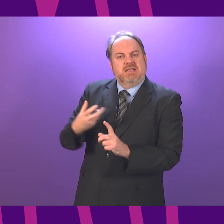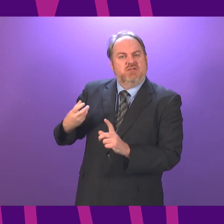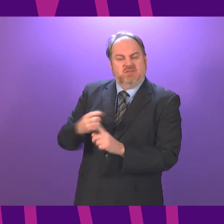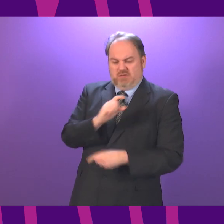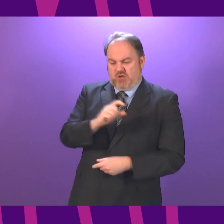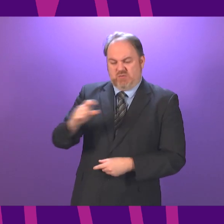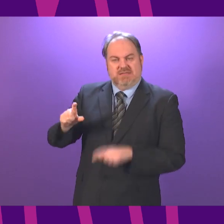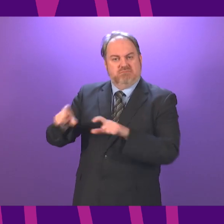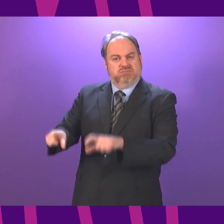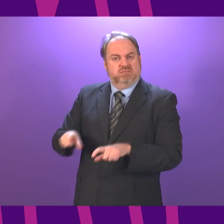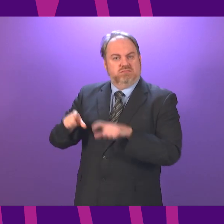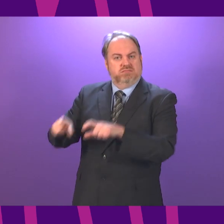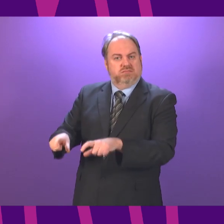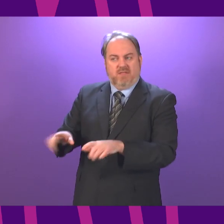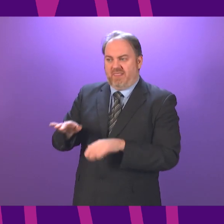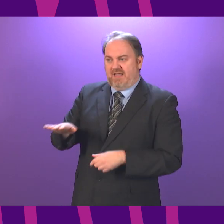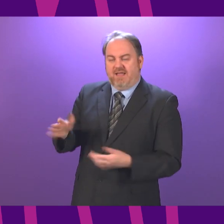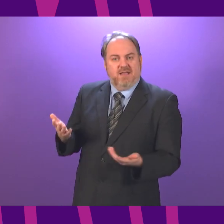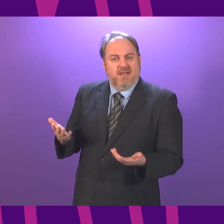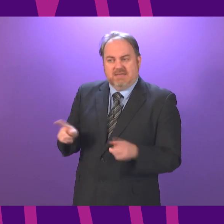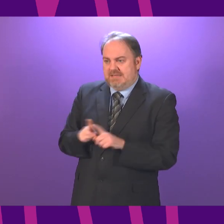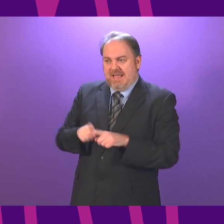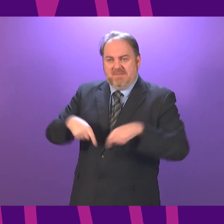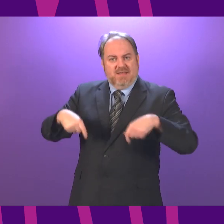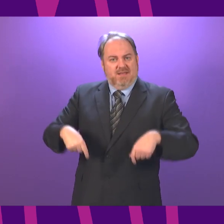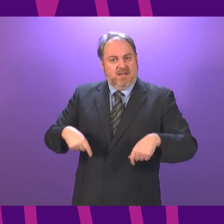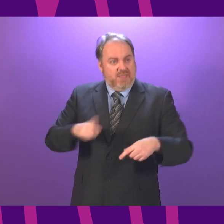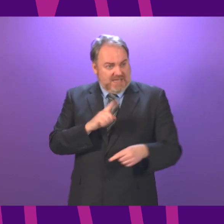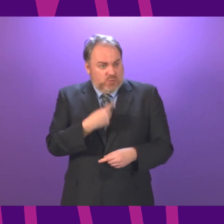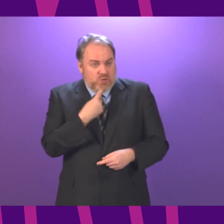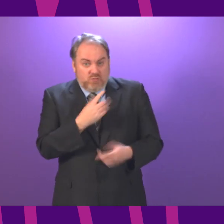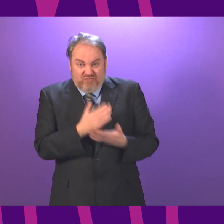suggests that we are. That would be the logical conclusion of that argument.